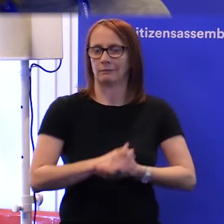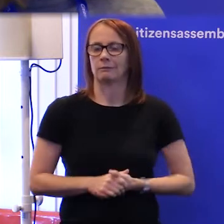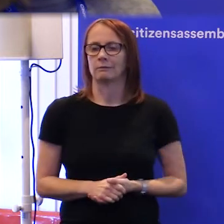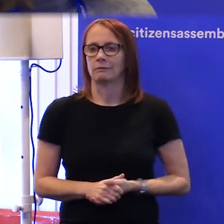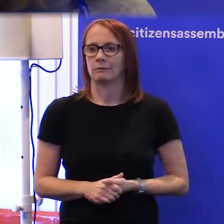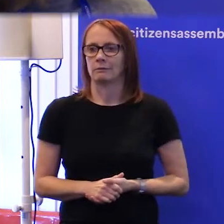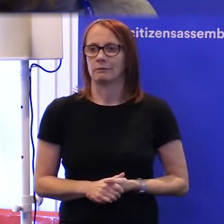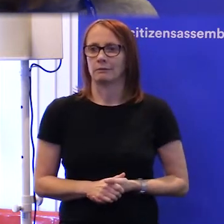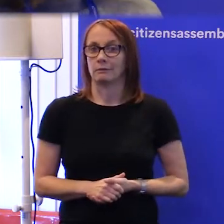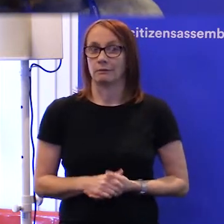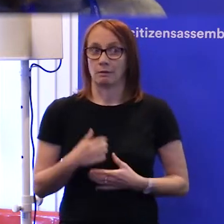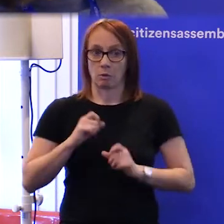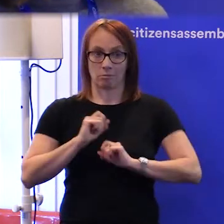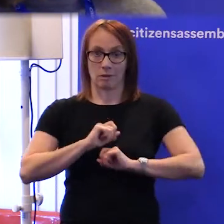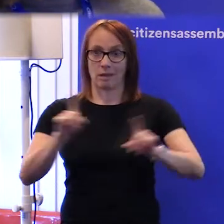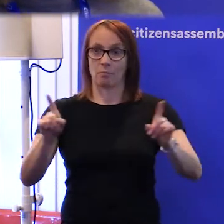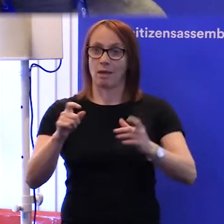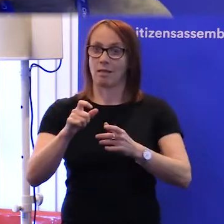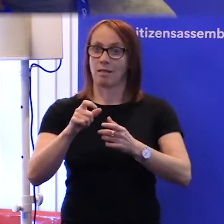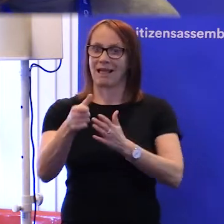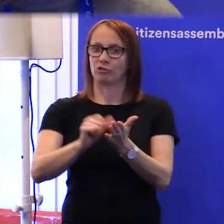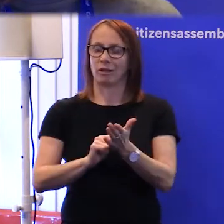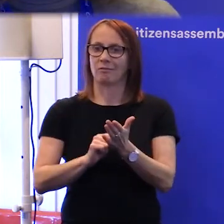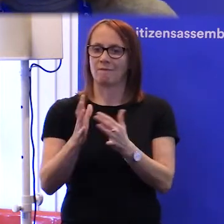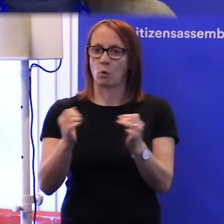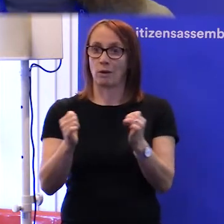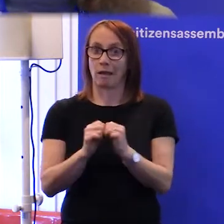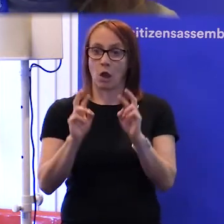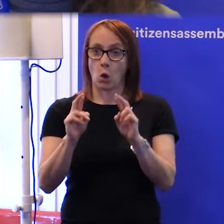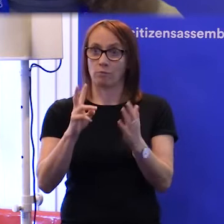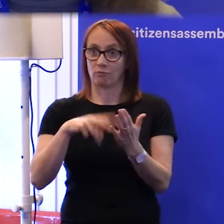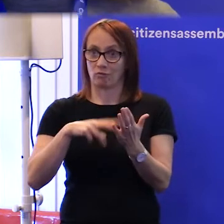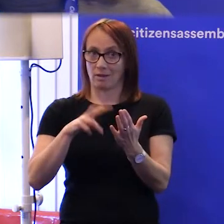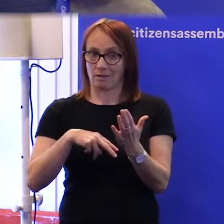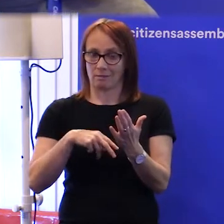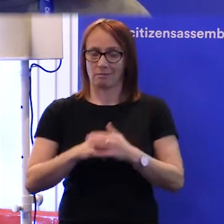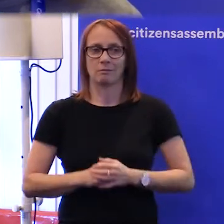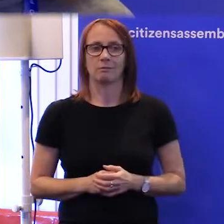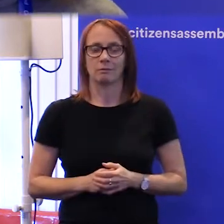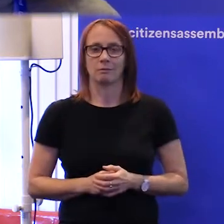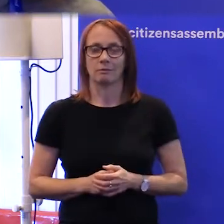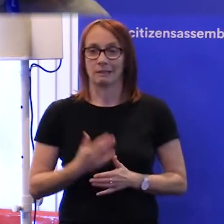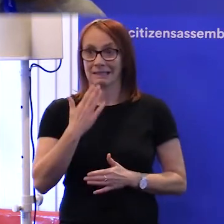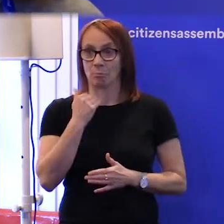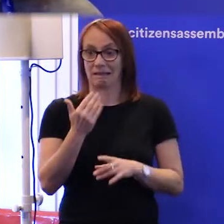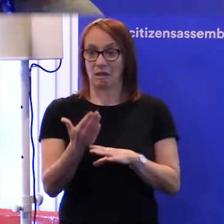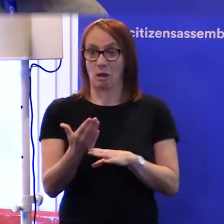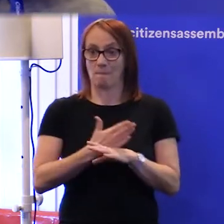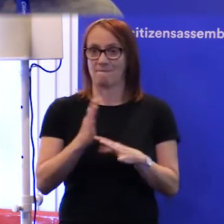have received an email from us about the agenda for the weekend I hope you've had a chance to look at that if not please do have a glance over it before the